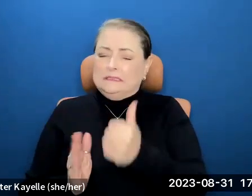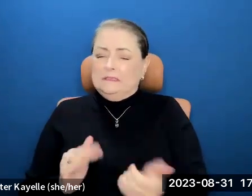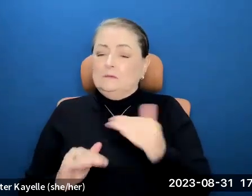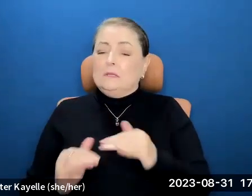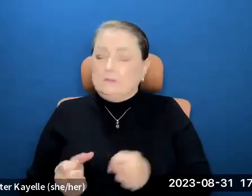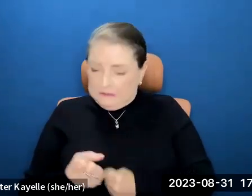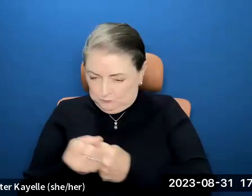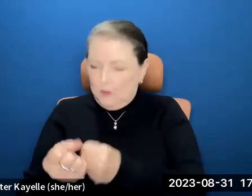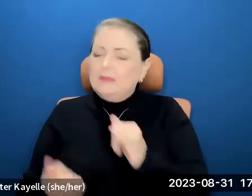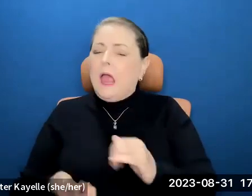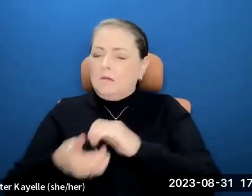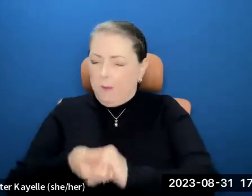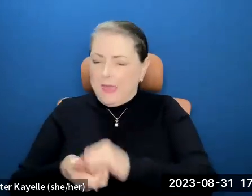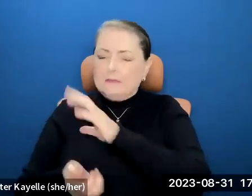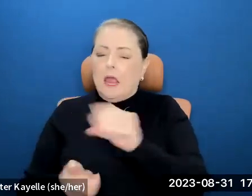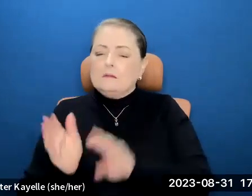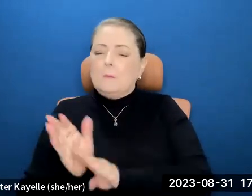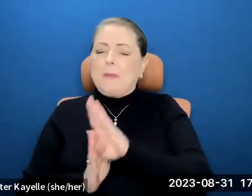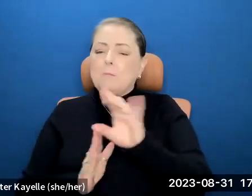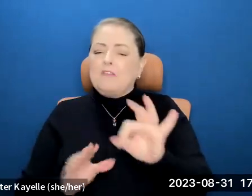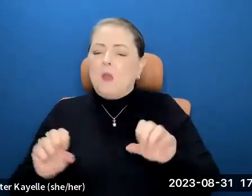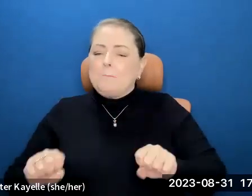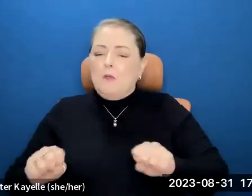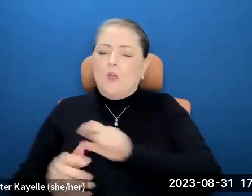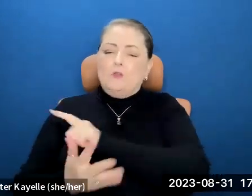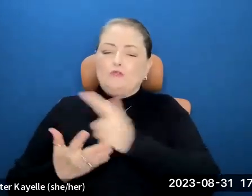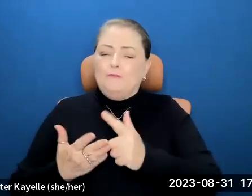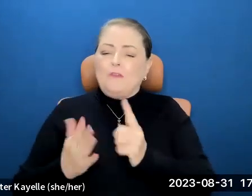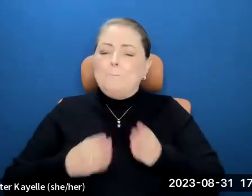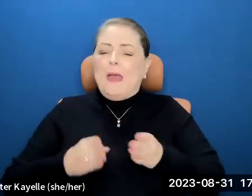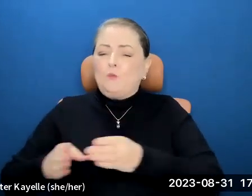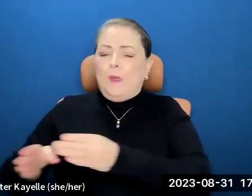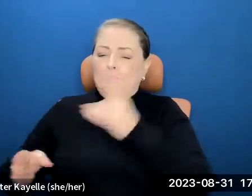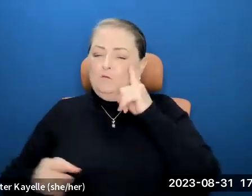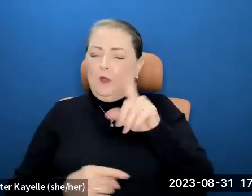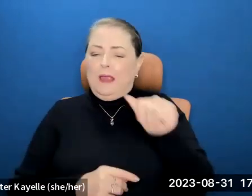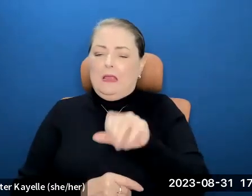the Compact and the development of possible alternative Pathways regarding the aswb exam